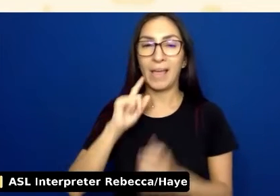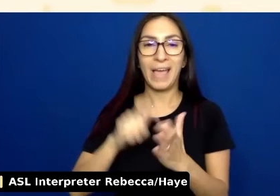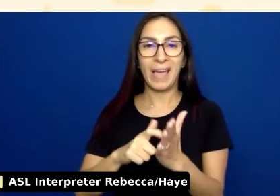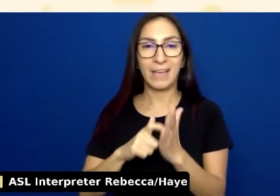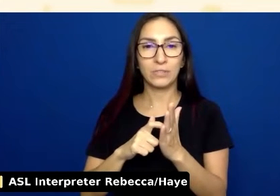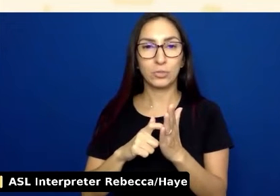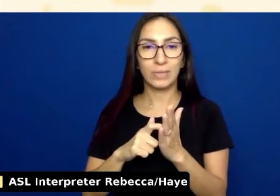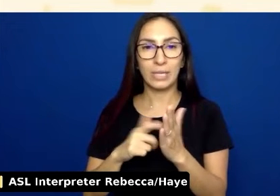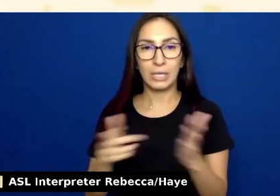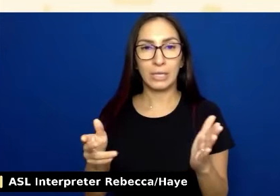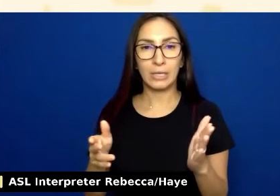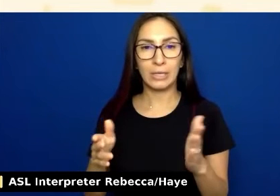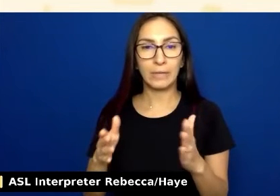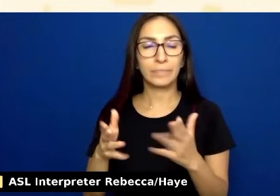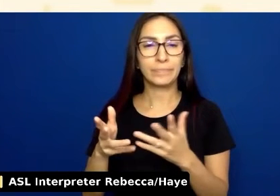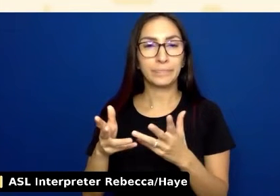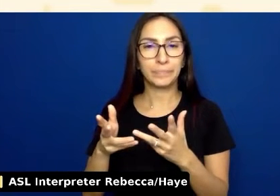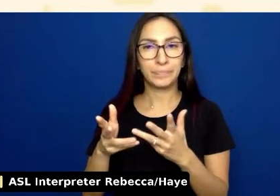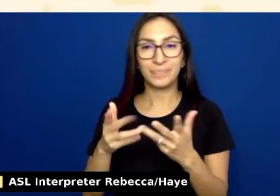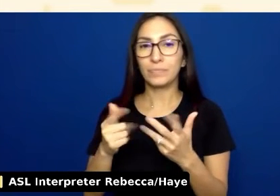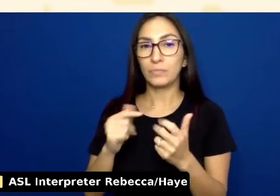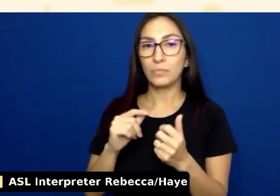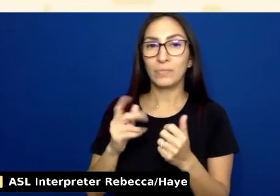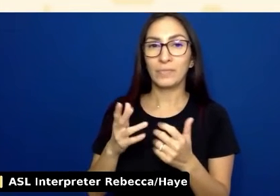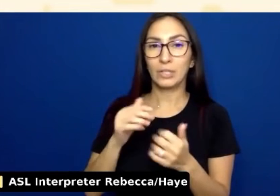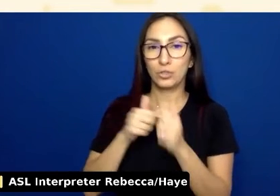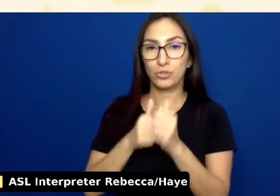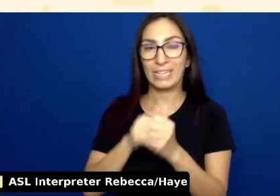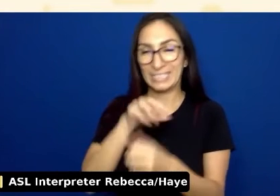When you are interacting with a menu, the focus needs to go to the first child element.